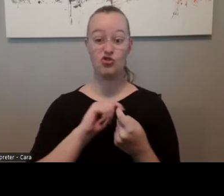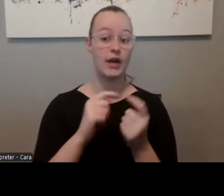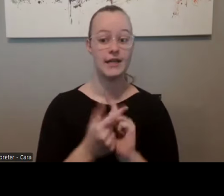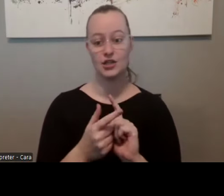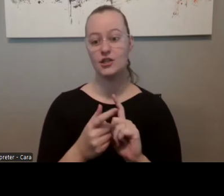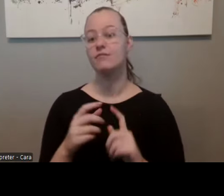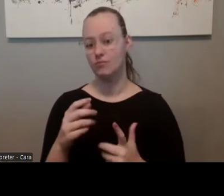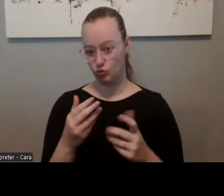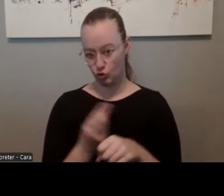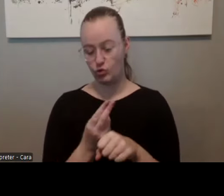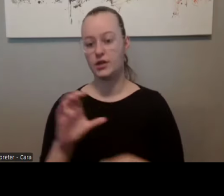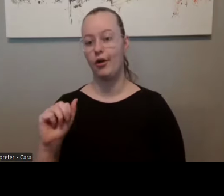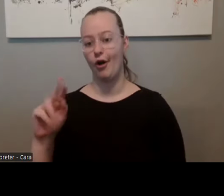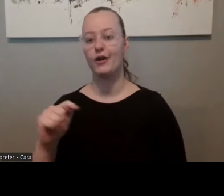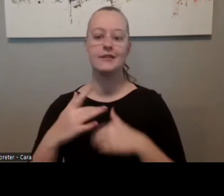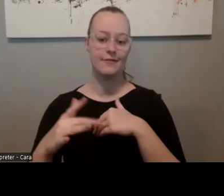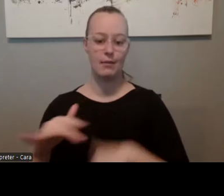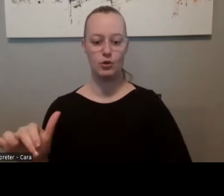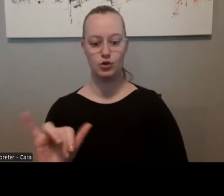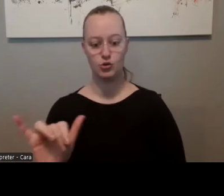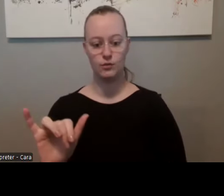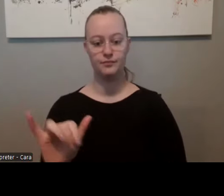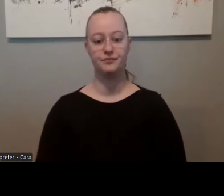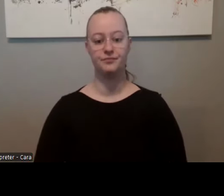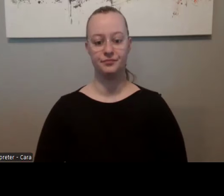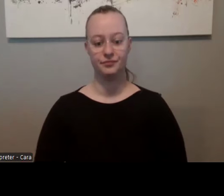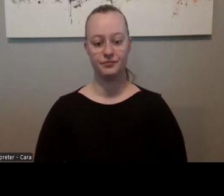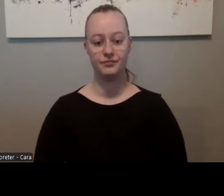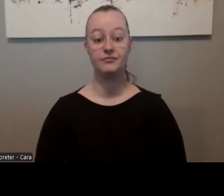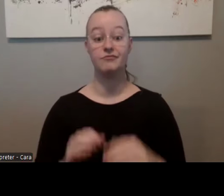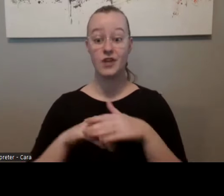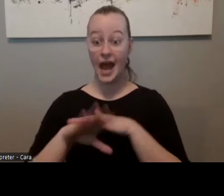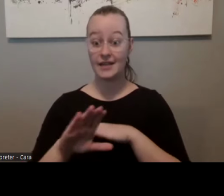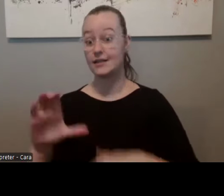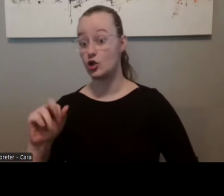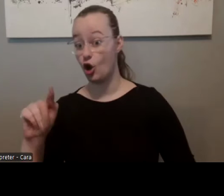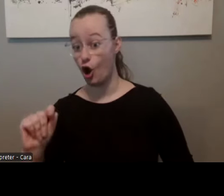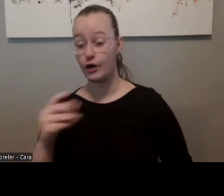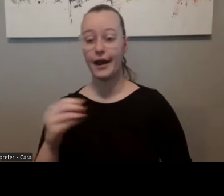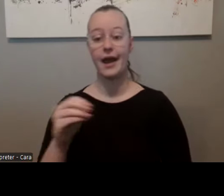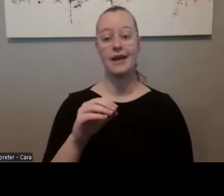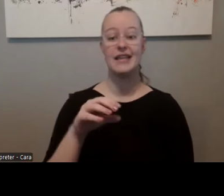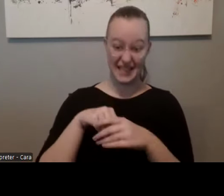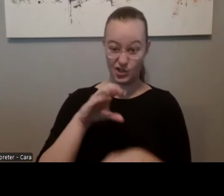available through the link. To access CART in Zoom, attendees will need to select the "Show Captions" button on the